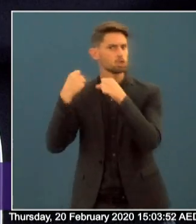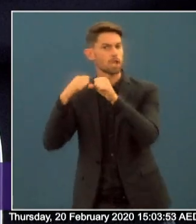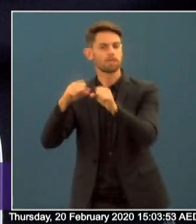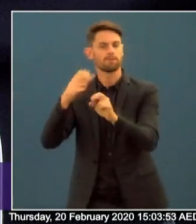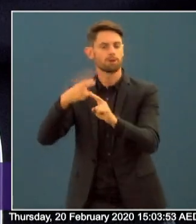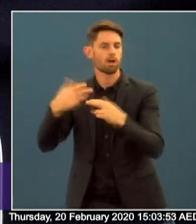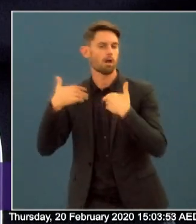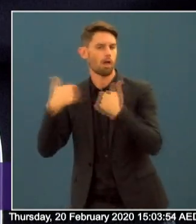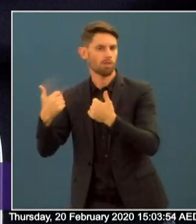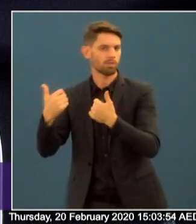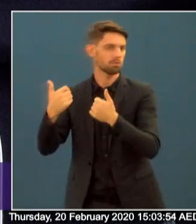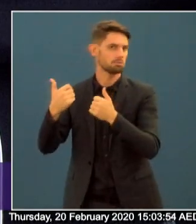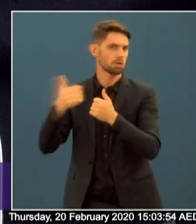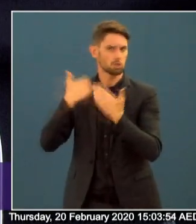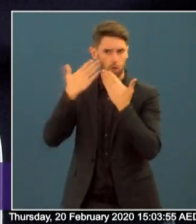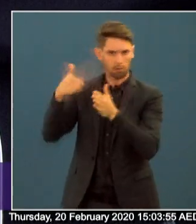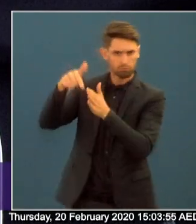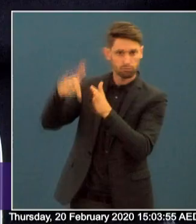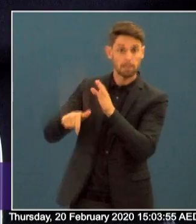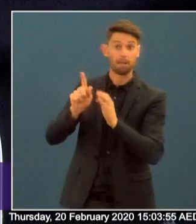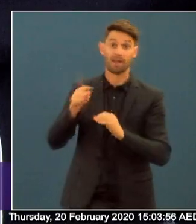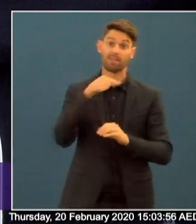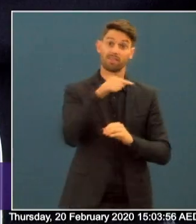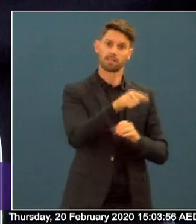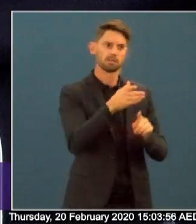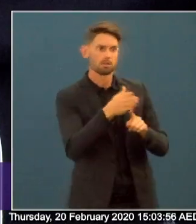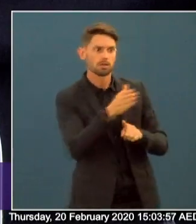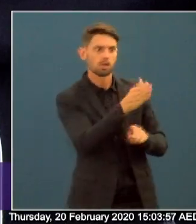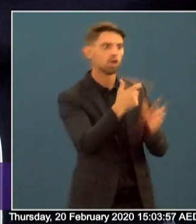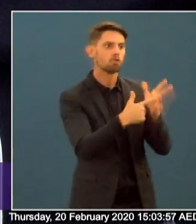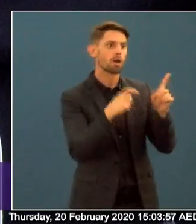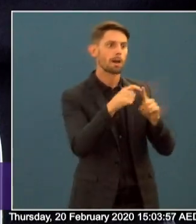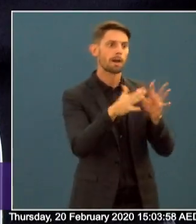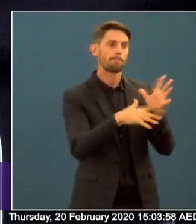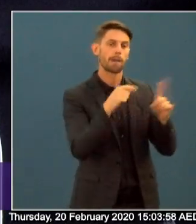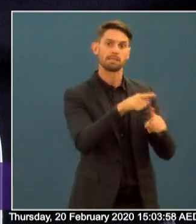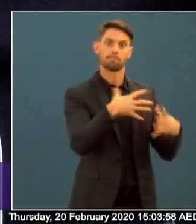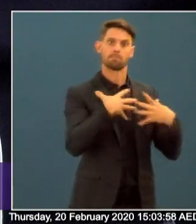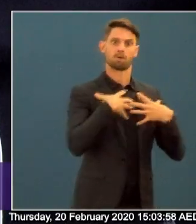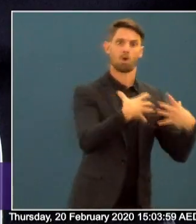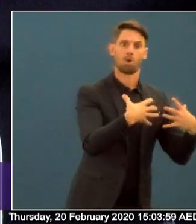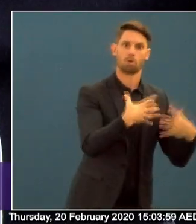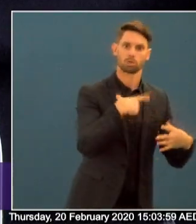And the National Roadmap potentially will take that further. Okay. So the Roadmap is dealing specifically with health,